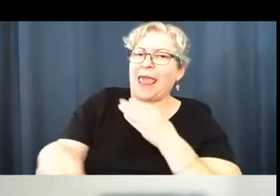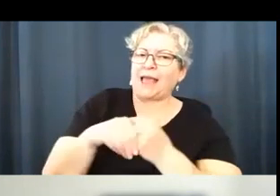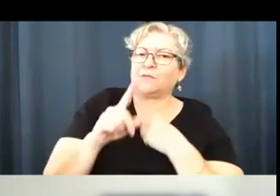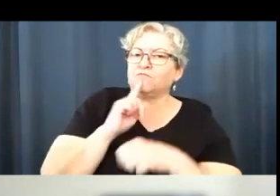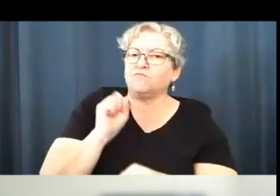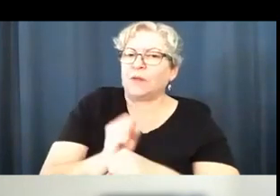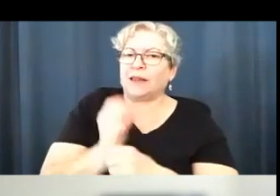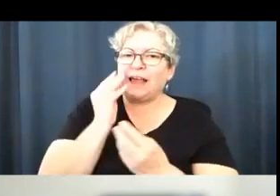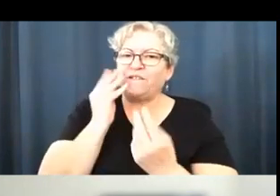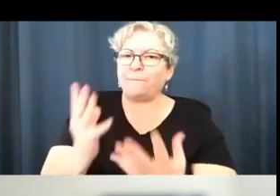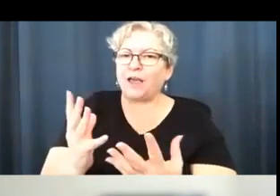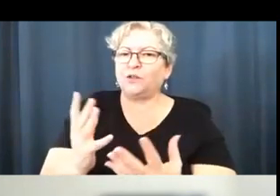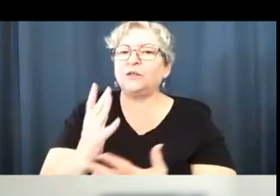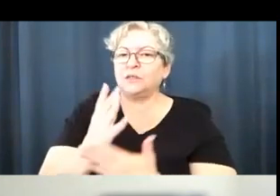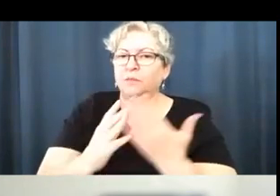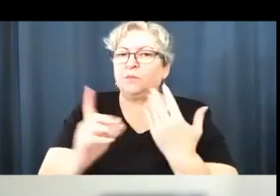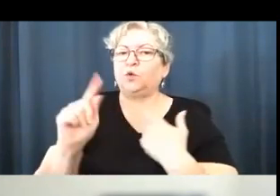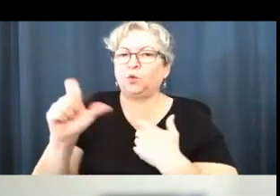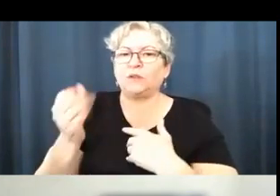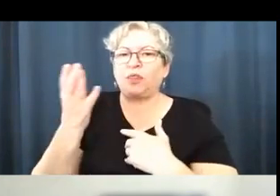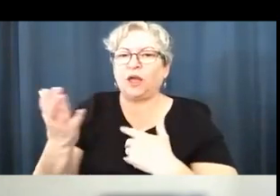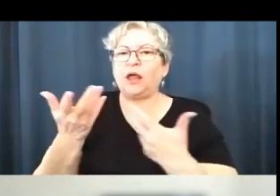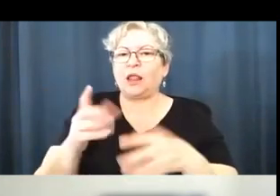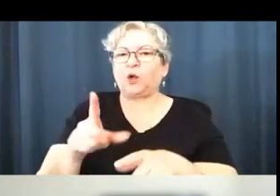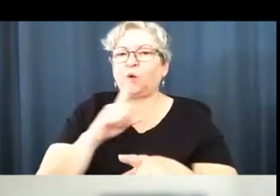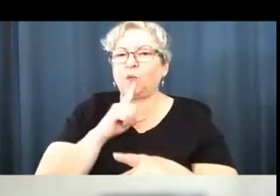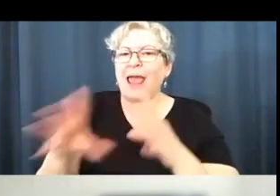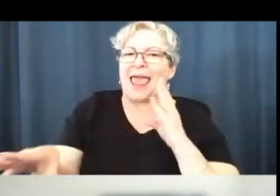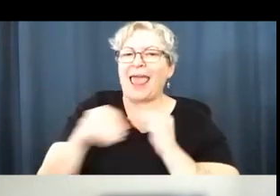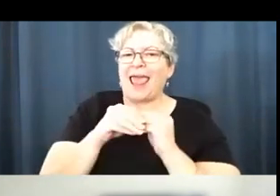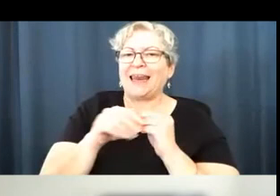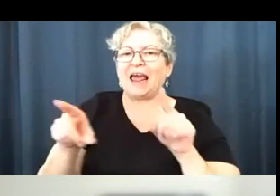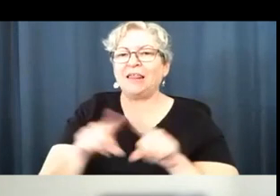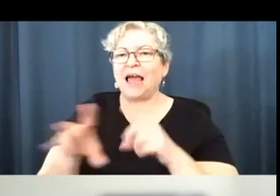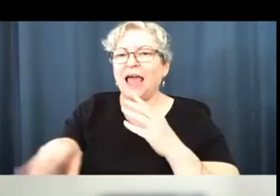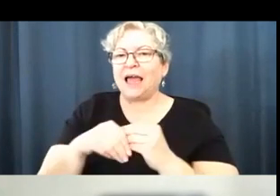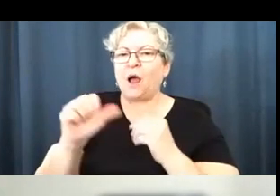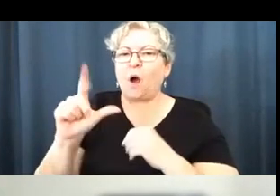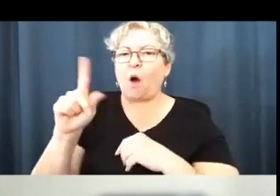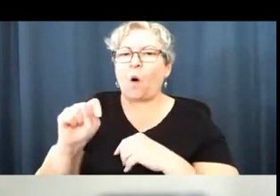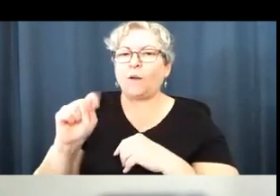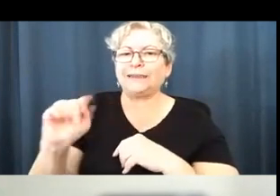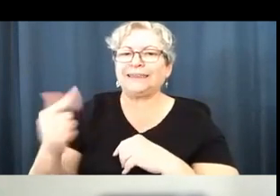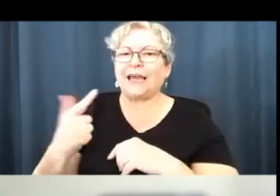So there are tools out there that allow you to add that just like adding an alt tag to your picture, your photo,